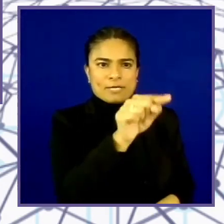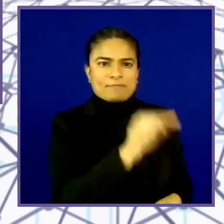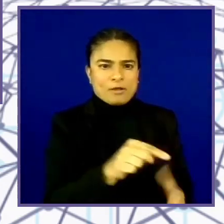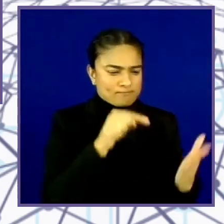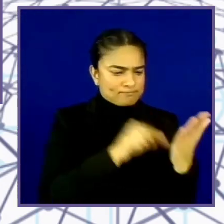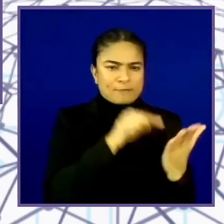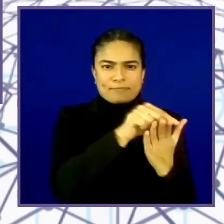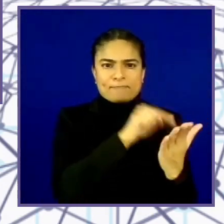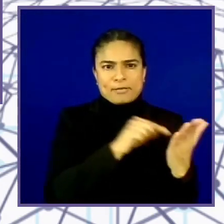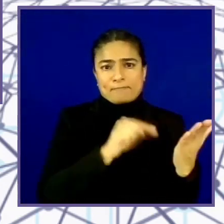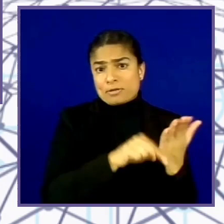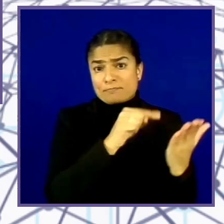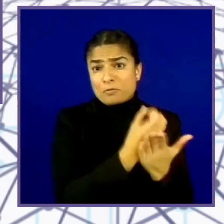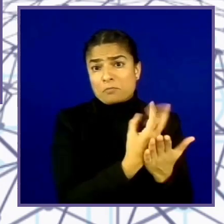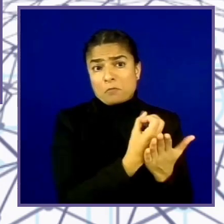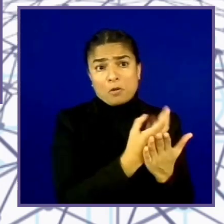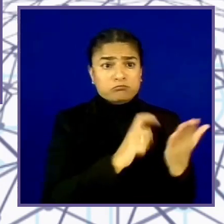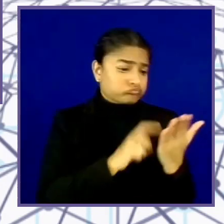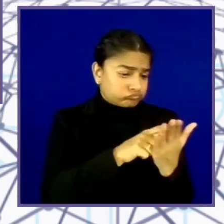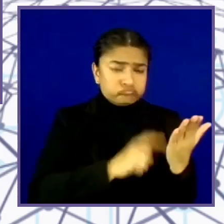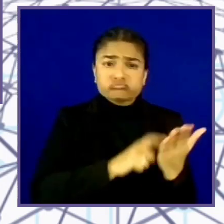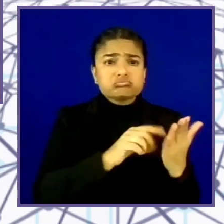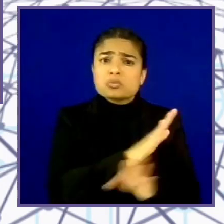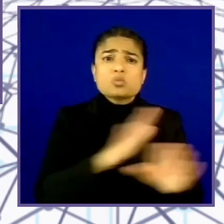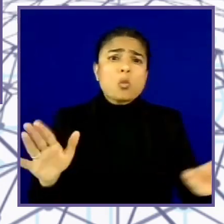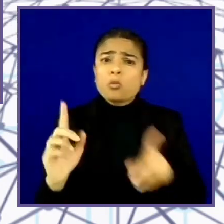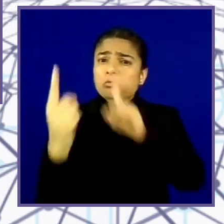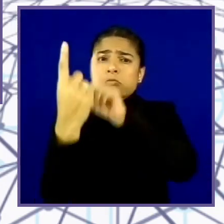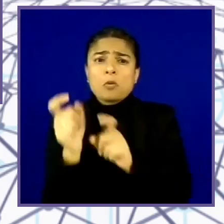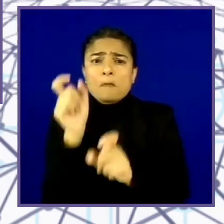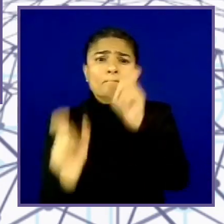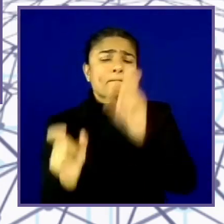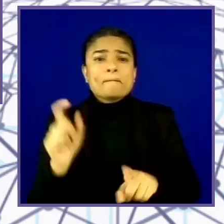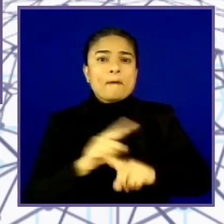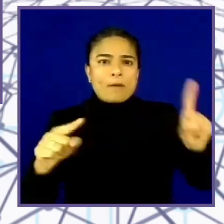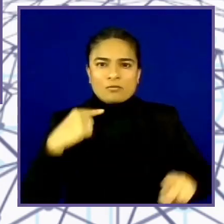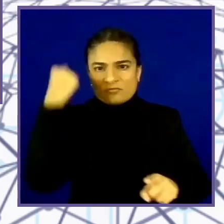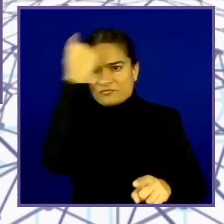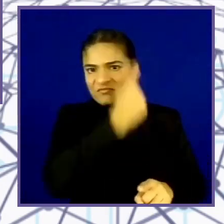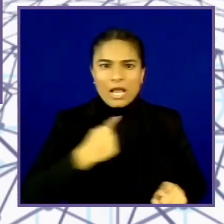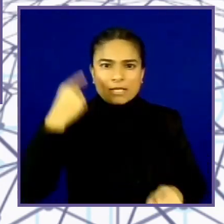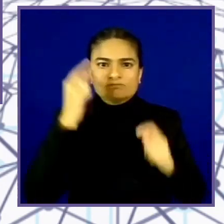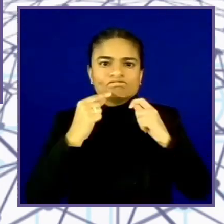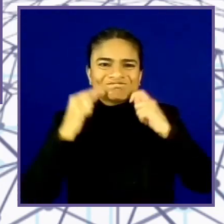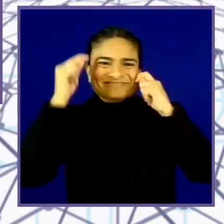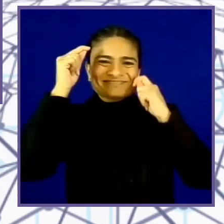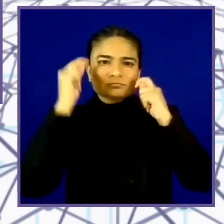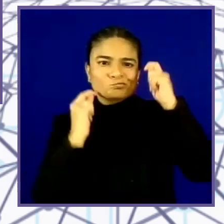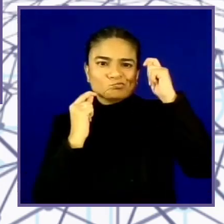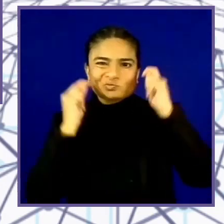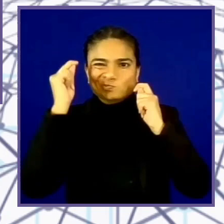for local banks looking to open the drawer to uncover a billion dollar in annual net revenue